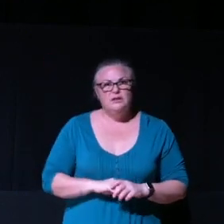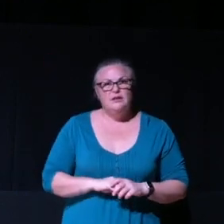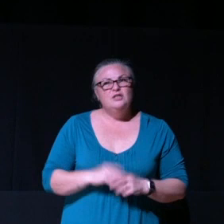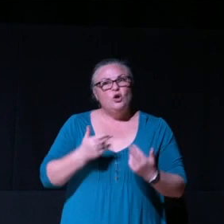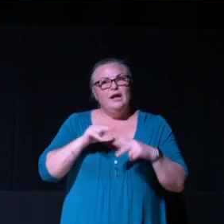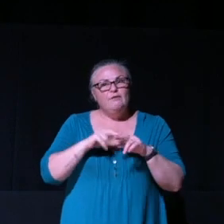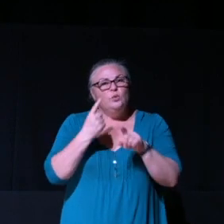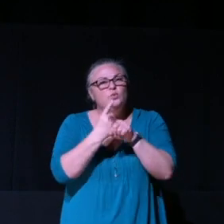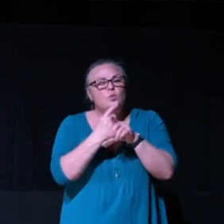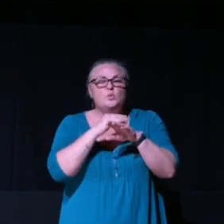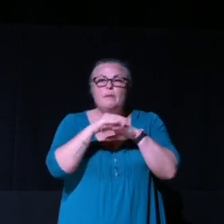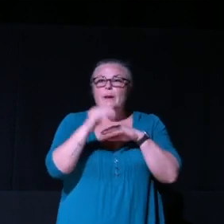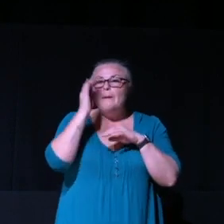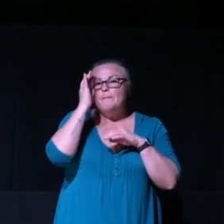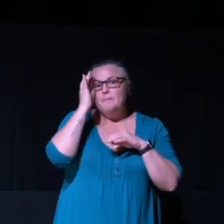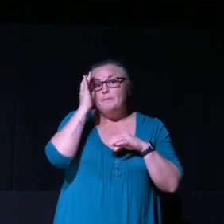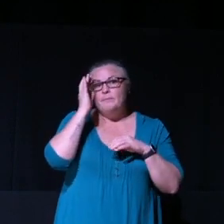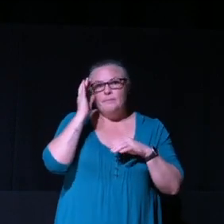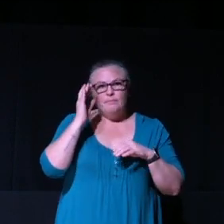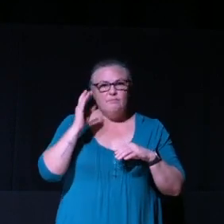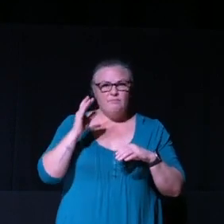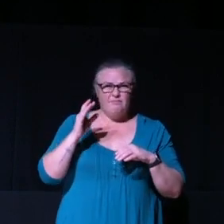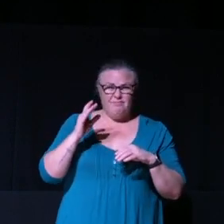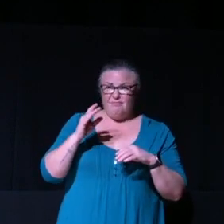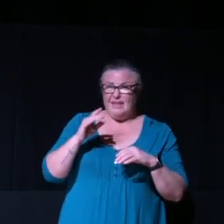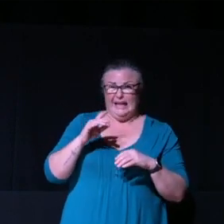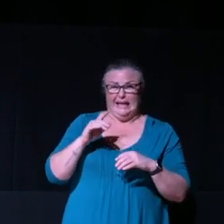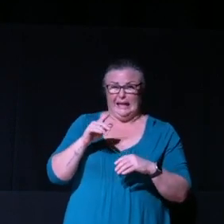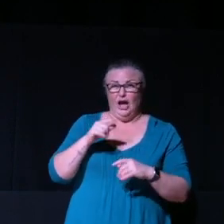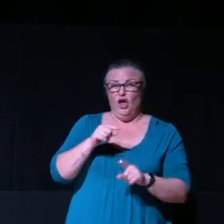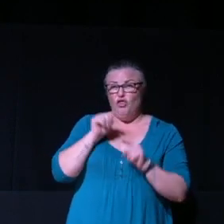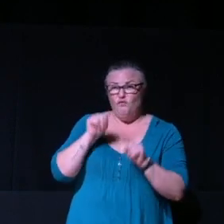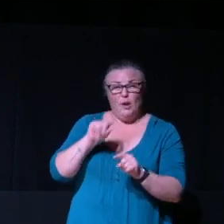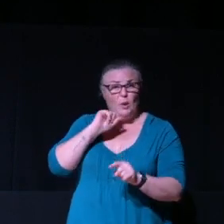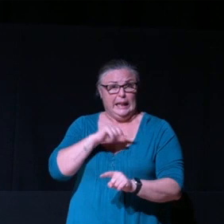are talking about doxxing and death threats and some people are talking about accountability for racism,